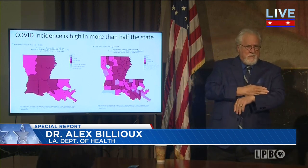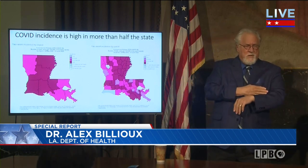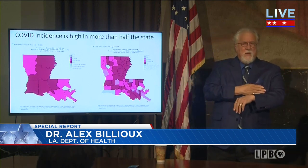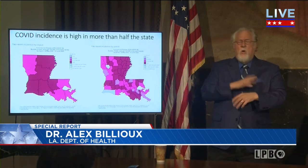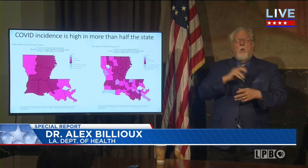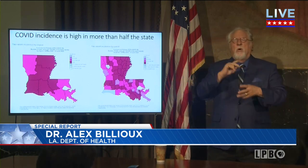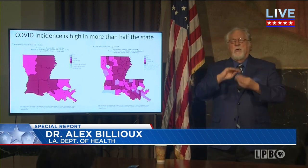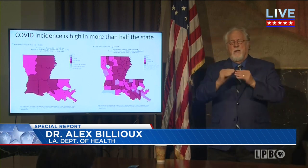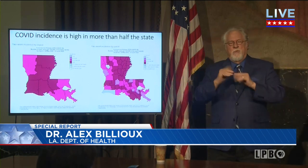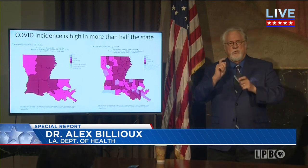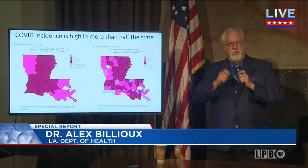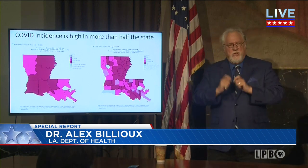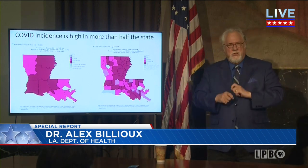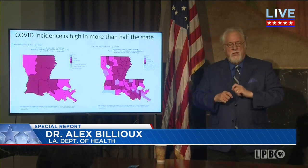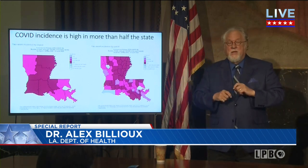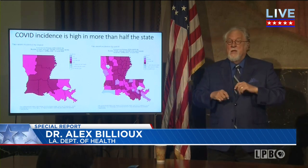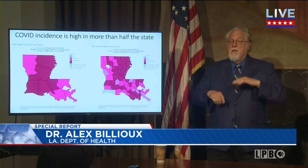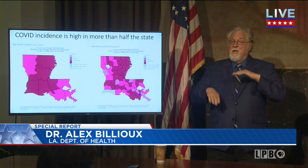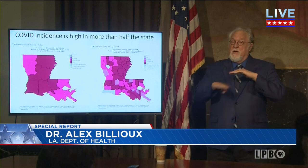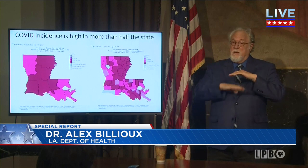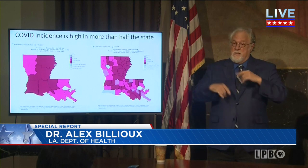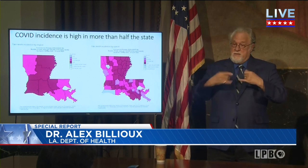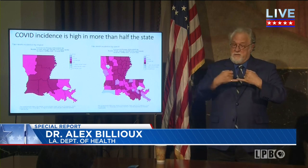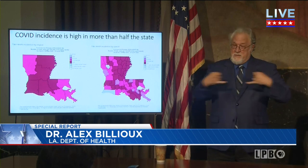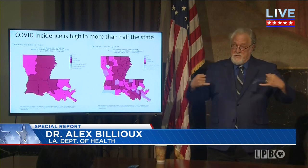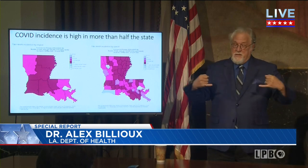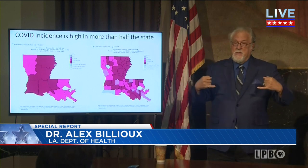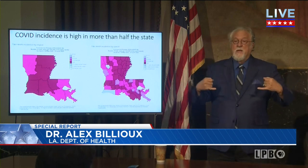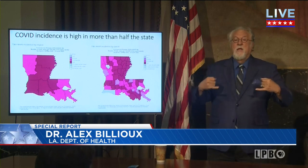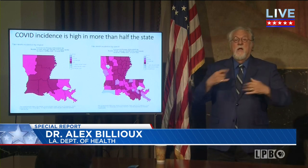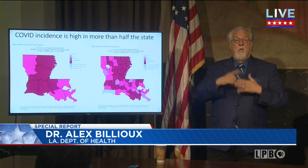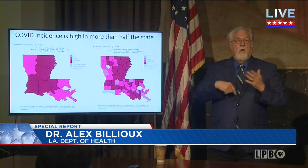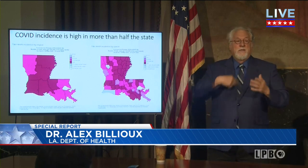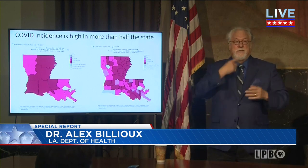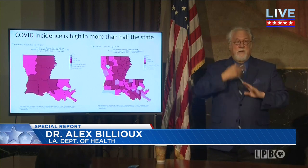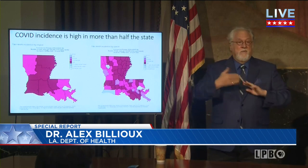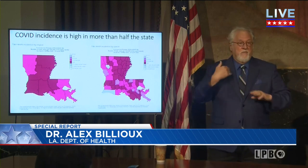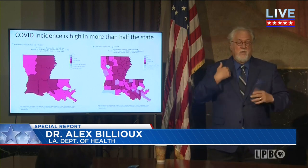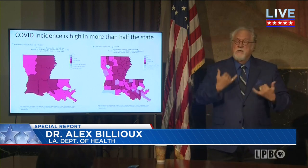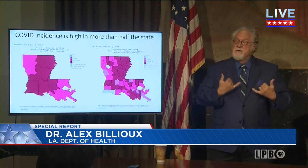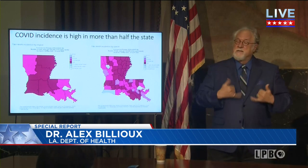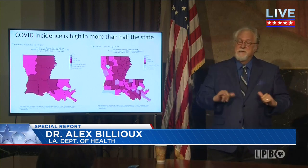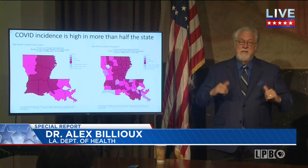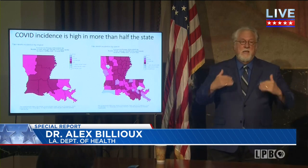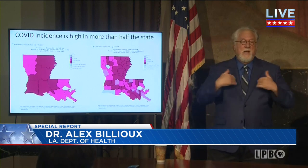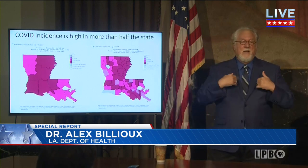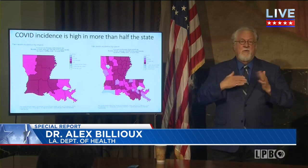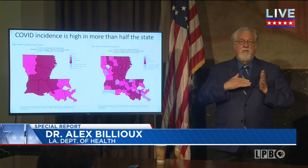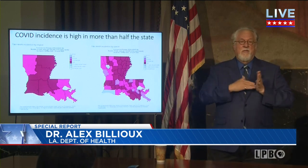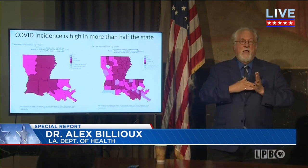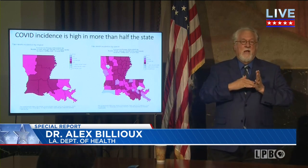HIGH NUMBER OF NEW CASES BEING REPORTED EVERY DAY. AS WE SEE IMPROVEMENTS IN NUMBER OF CASES REPORTED OR NUMBERS